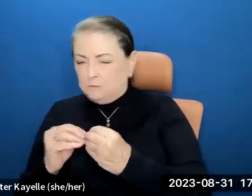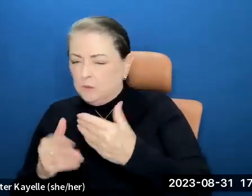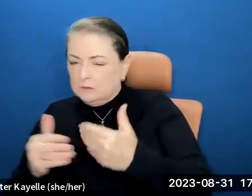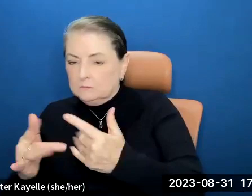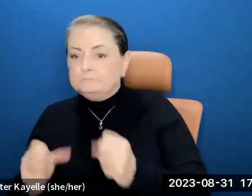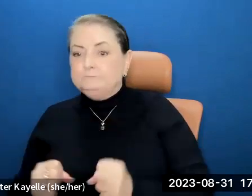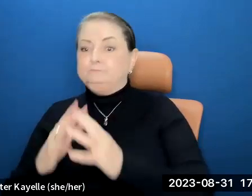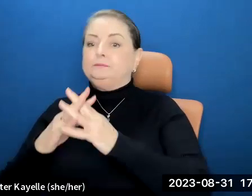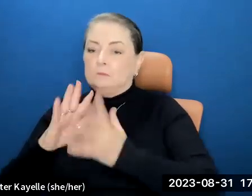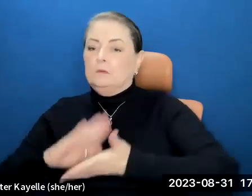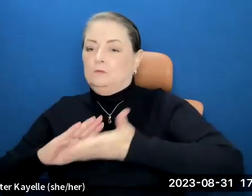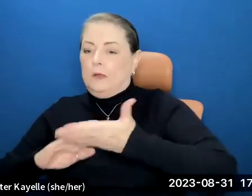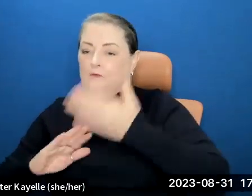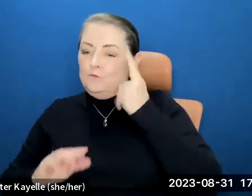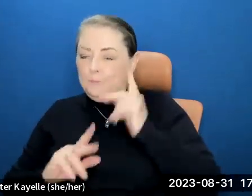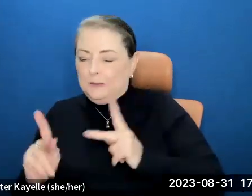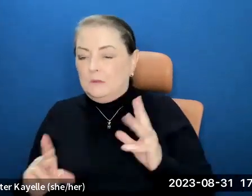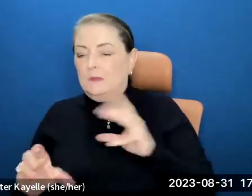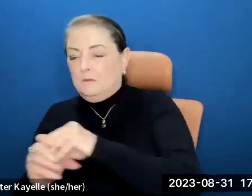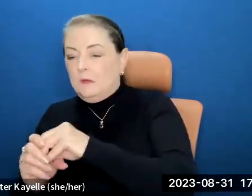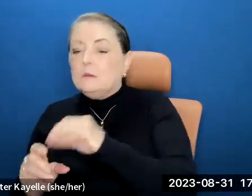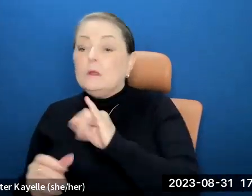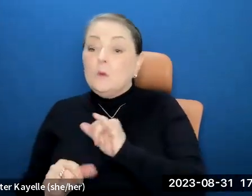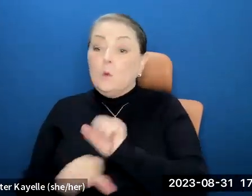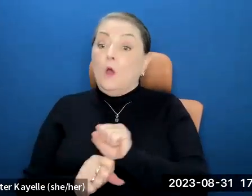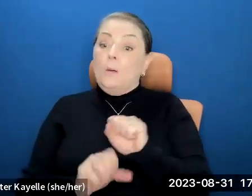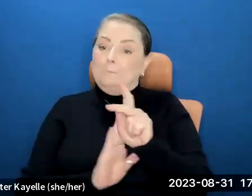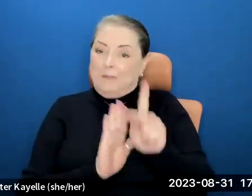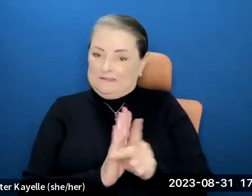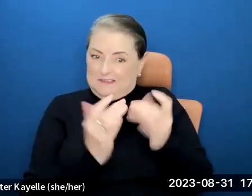running for people to go in what we are doing is working on a policy that's going to allow a grace